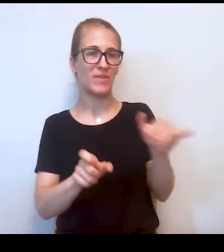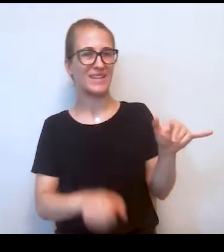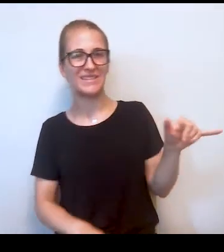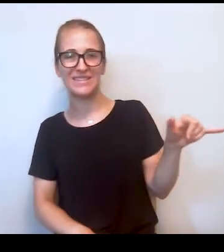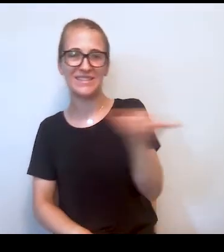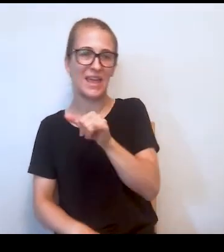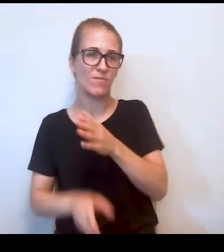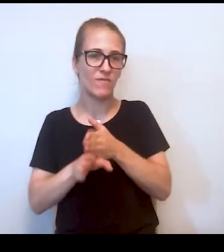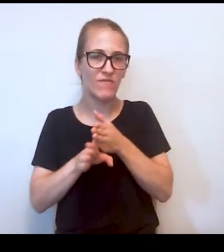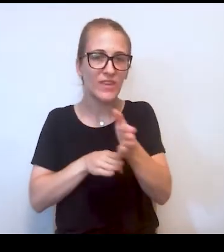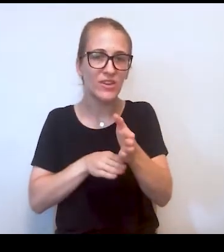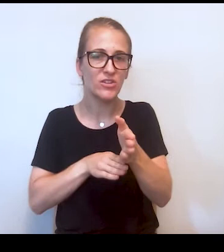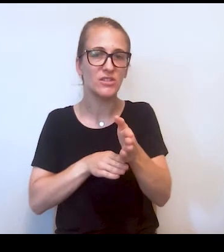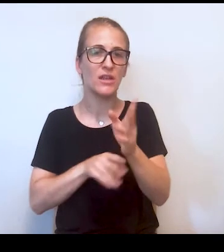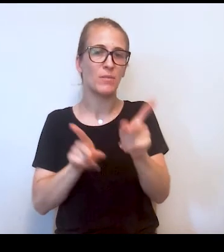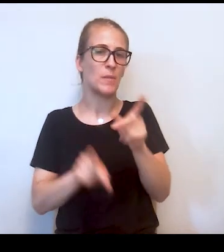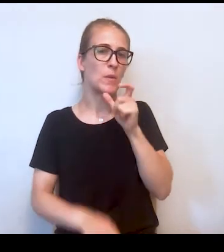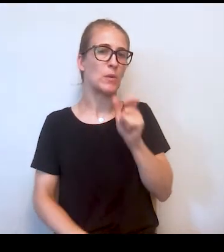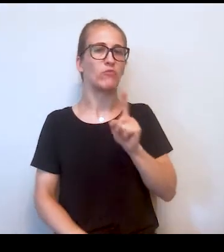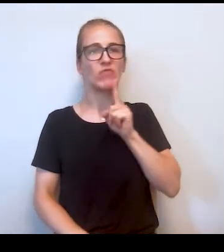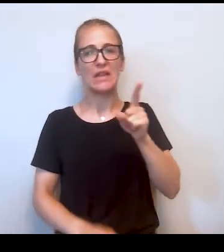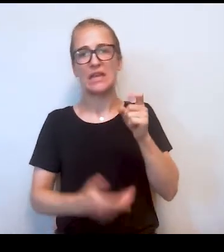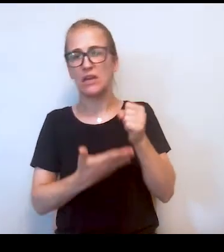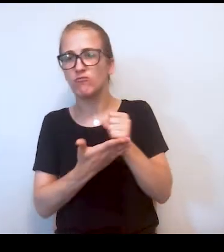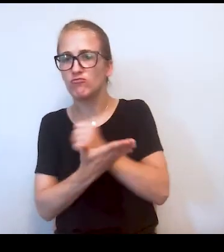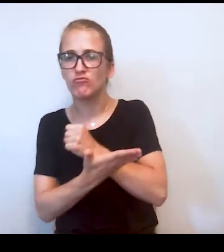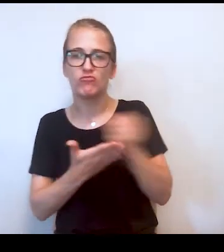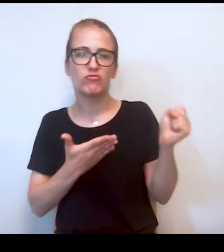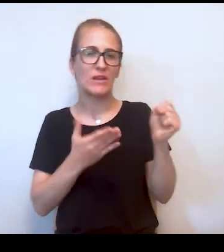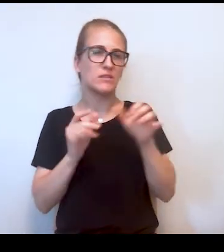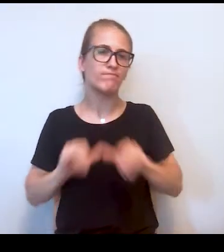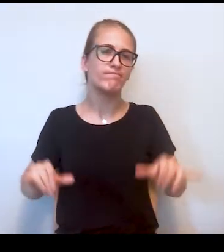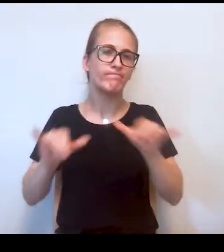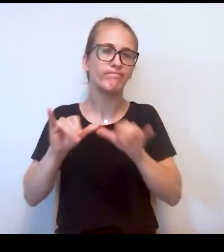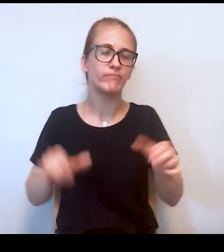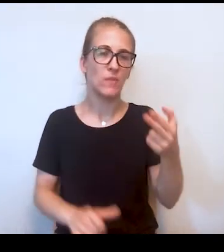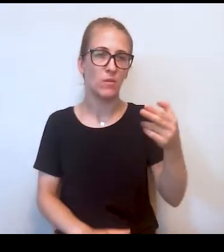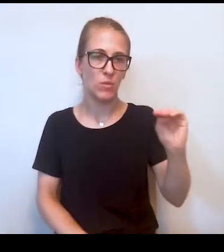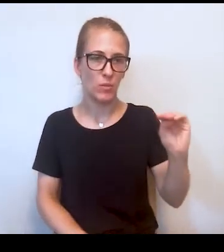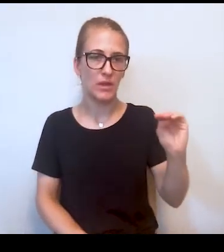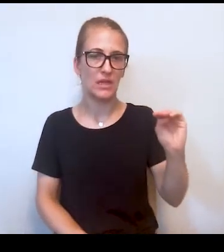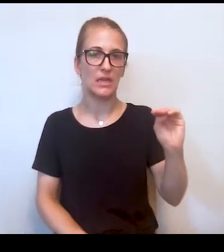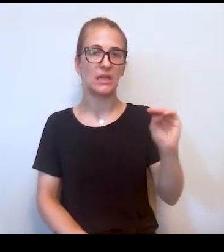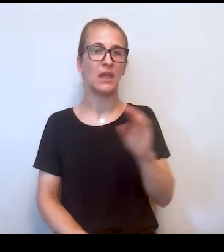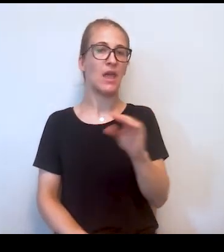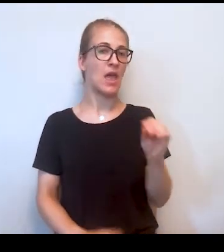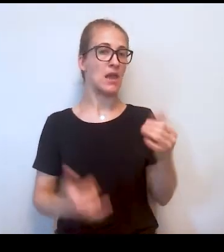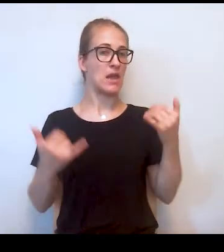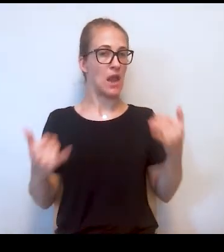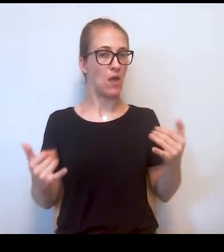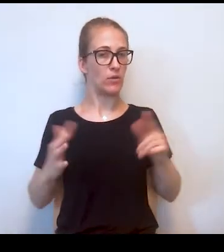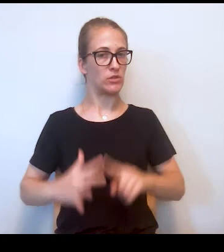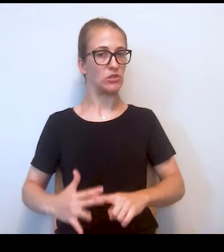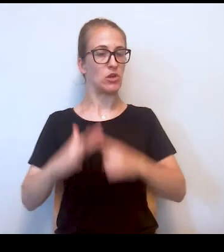And now it's starting to finally be recognized as more common and not rare.